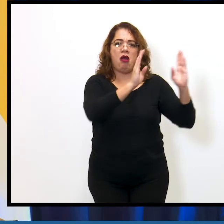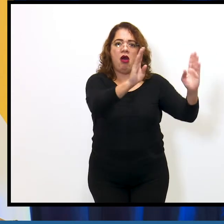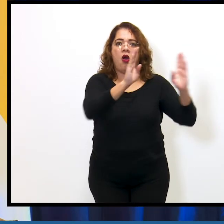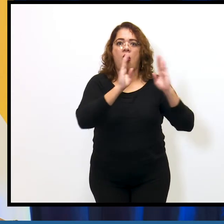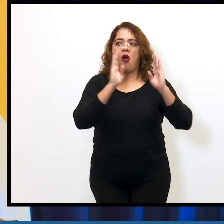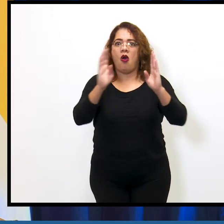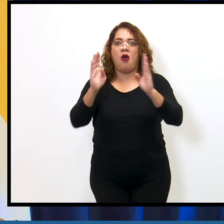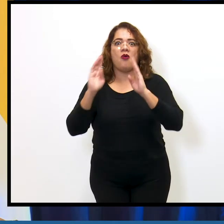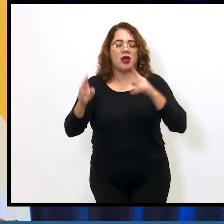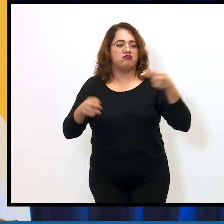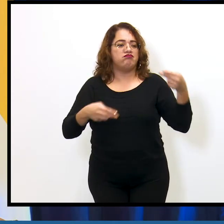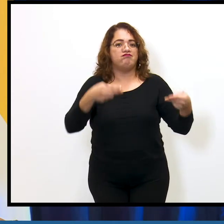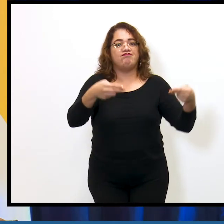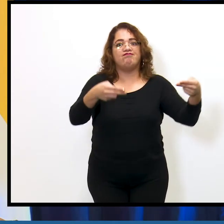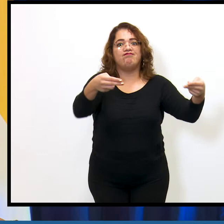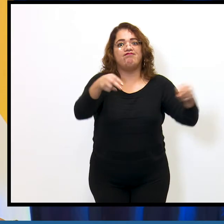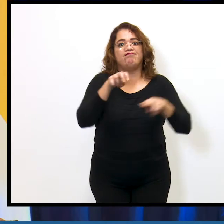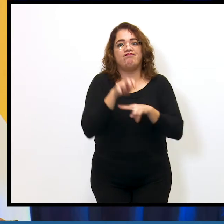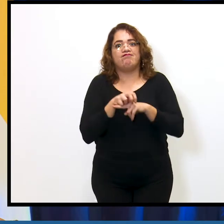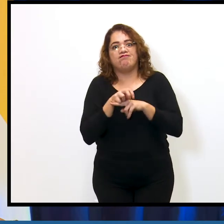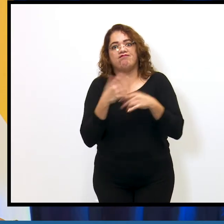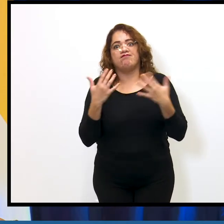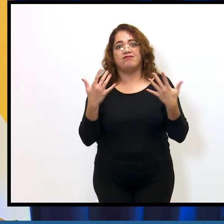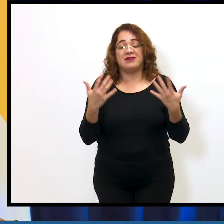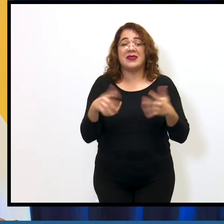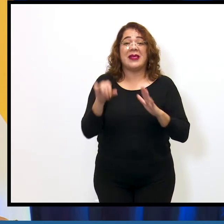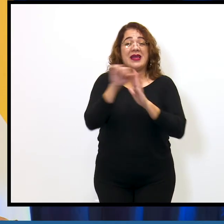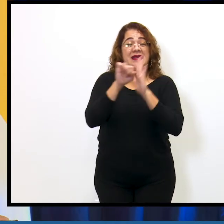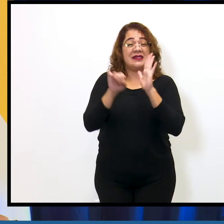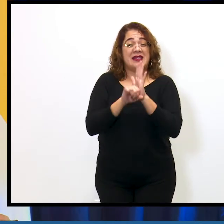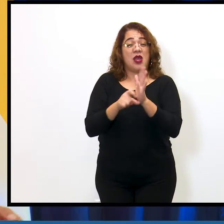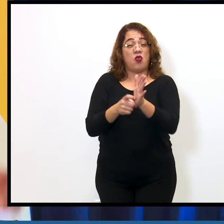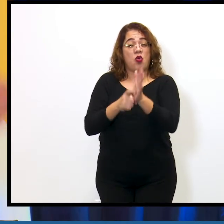operator claims to have completed all state requirements to reopen but that has not been